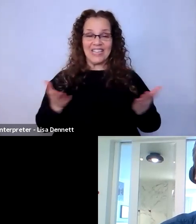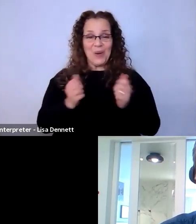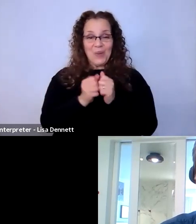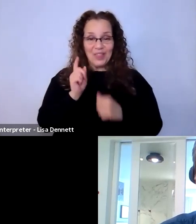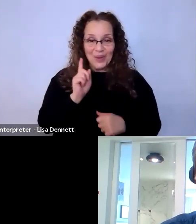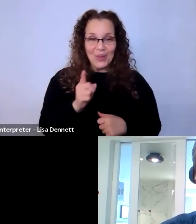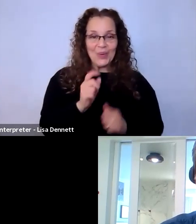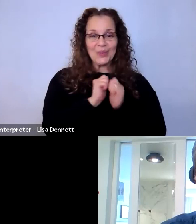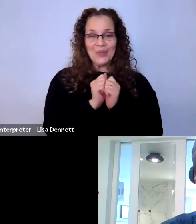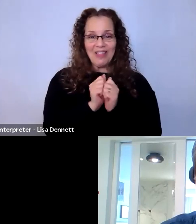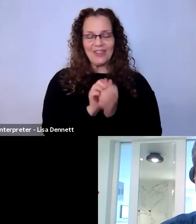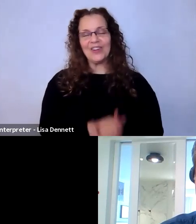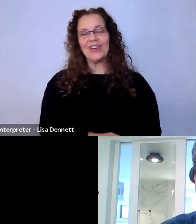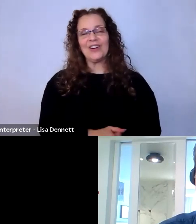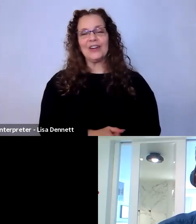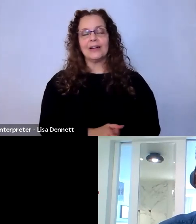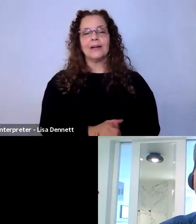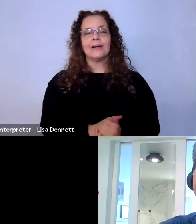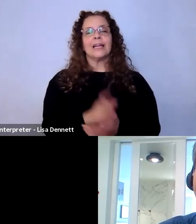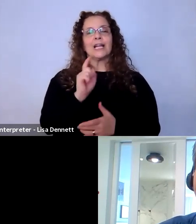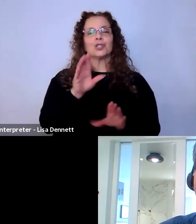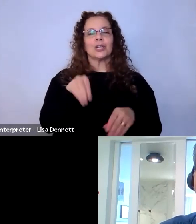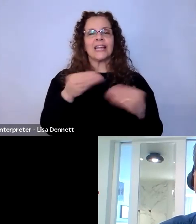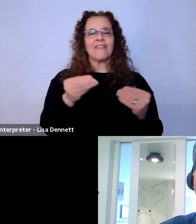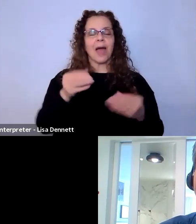give out a gad tail as the the winner.